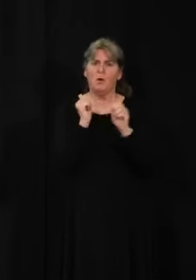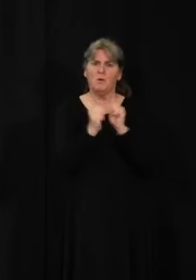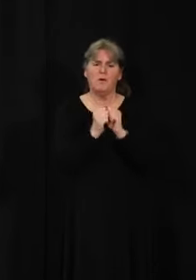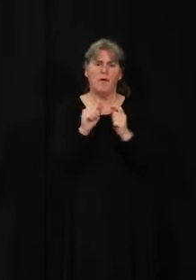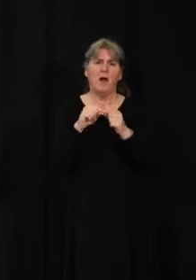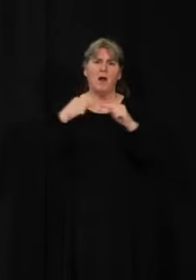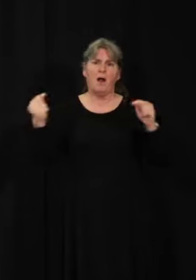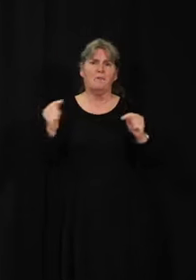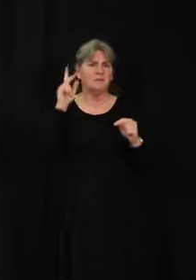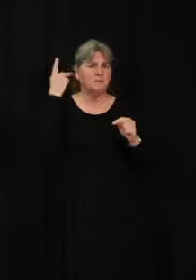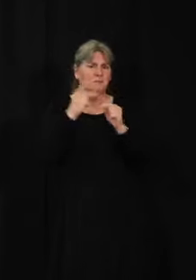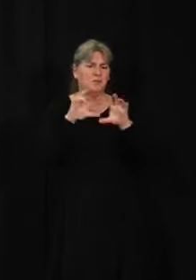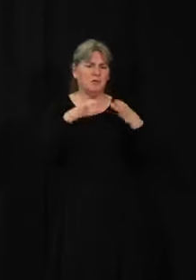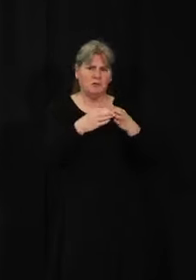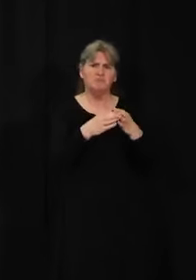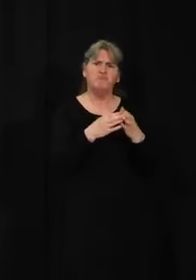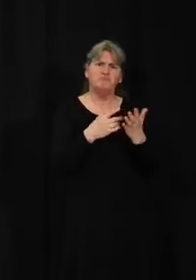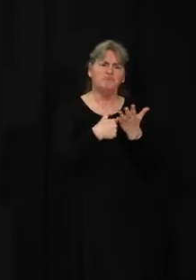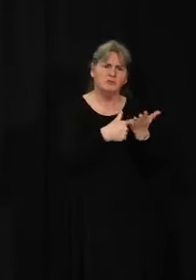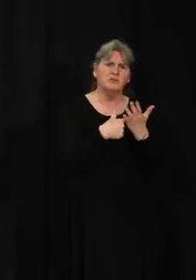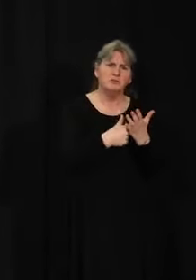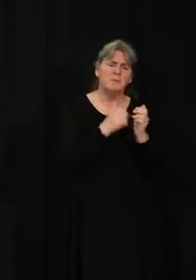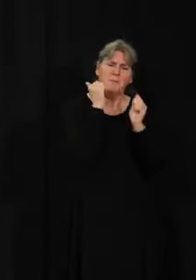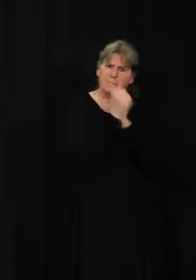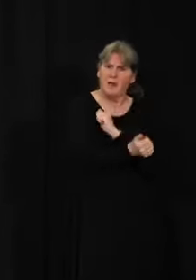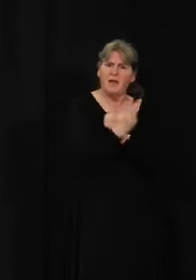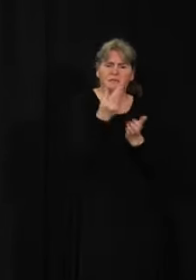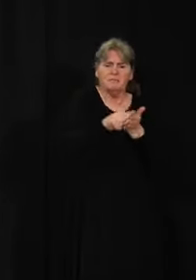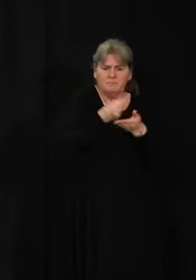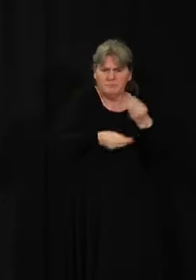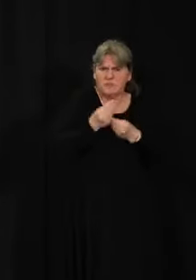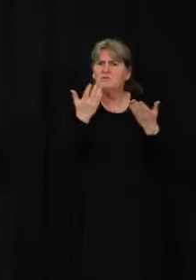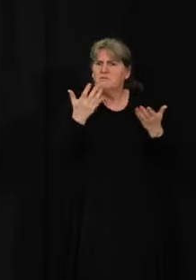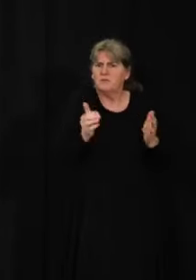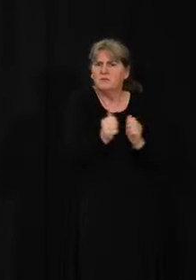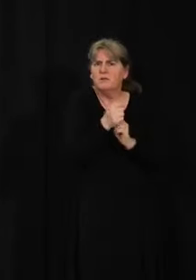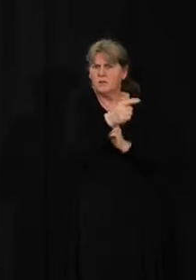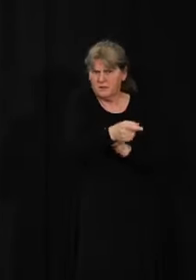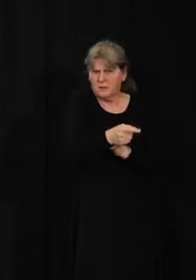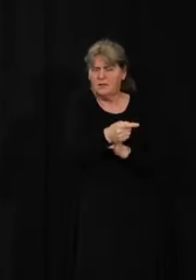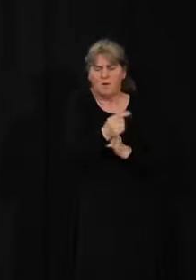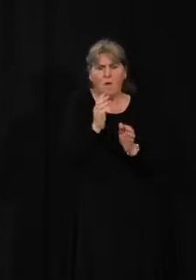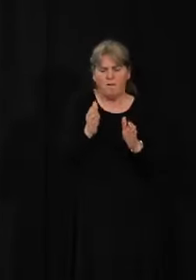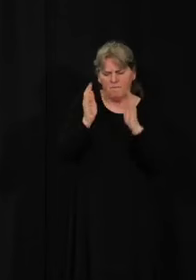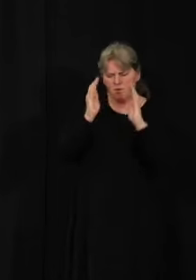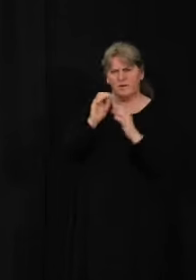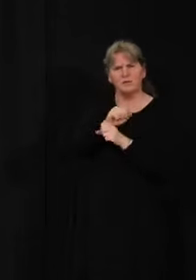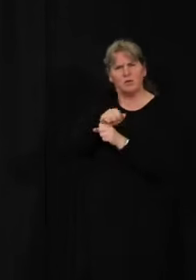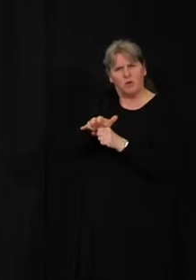March, and adjourned the legislative assembly to allow us to focus on addressing COVID-19.